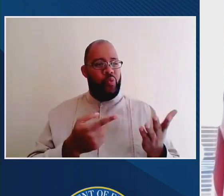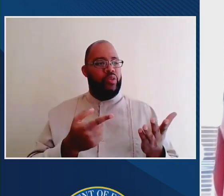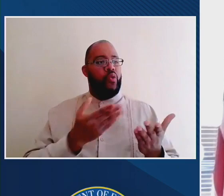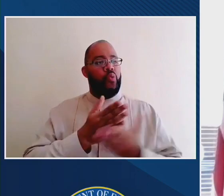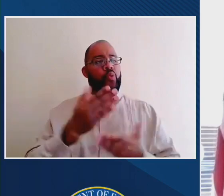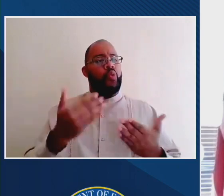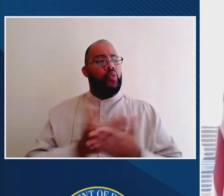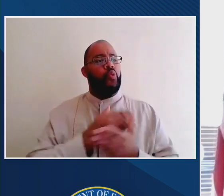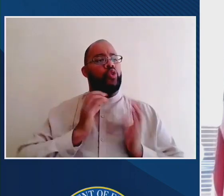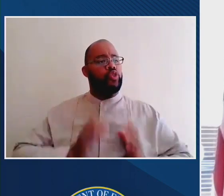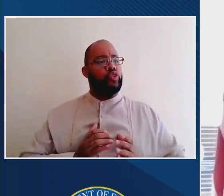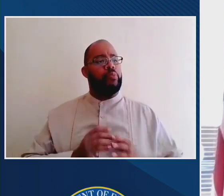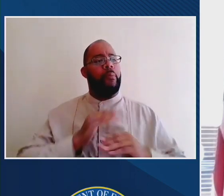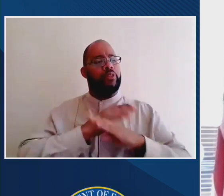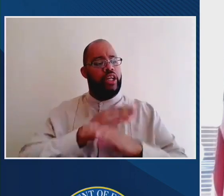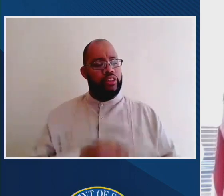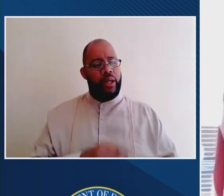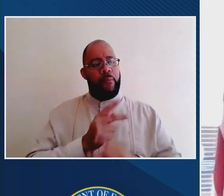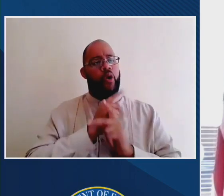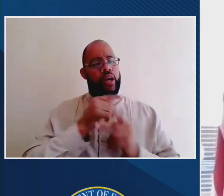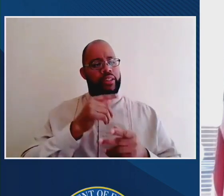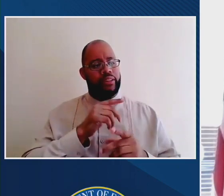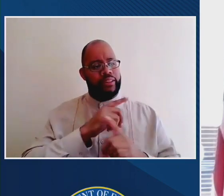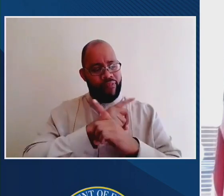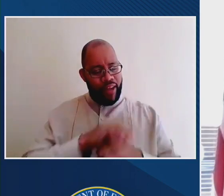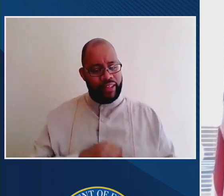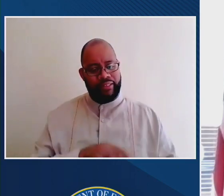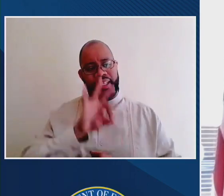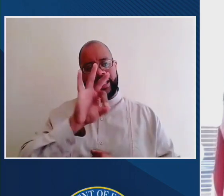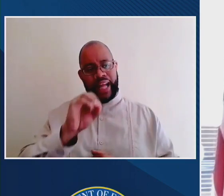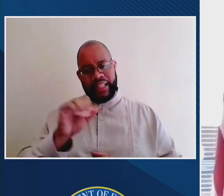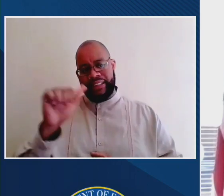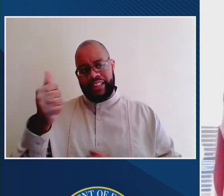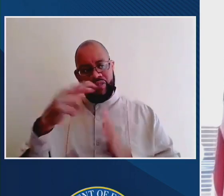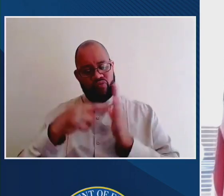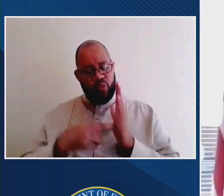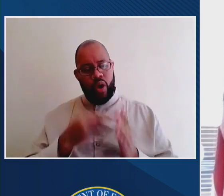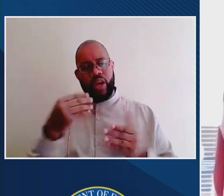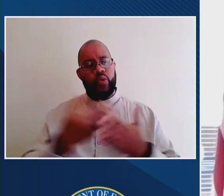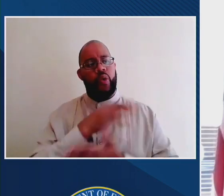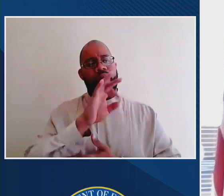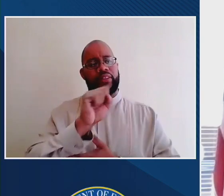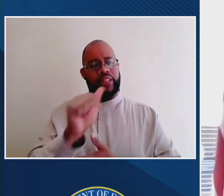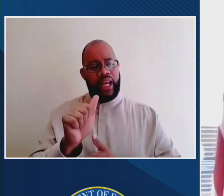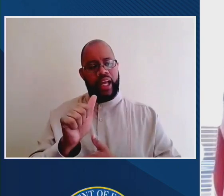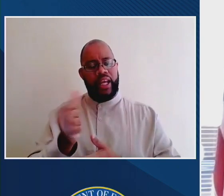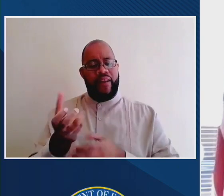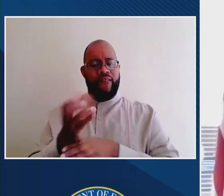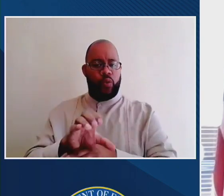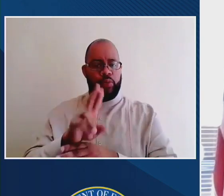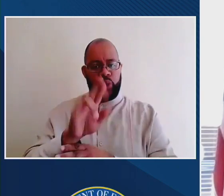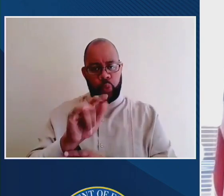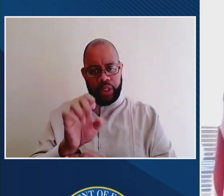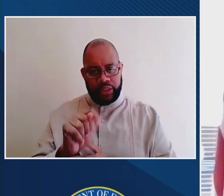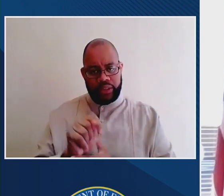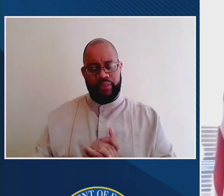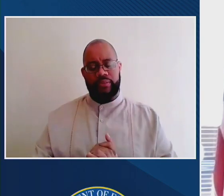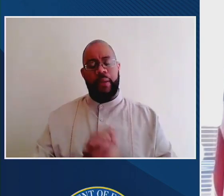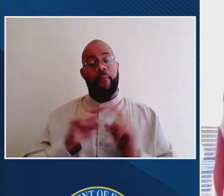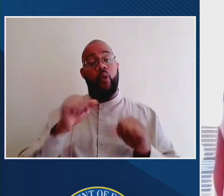employment, Borrower Defense and the 90/10 rule and the new FSA enforcement unit. But our work is not yet done.